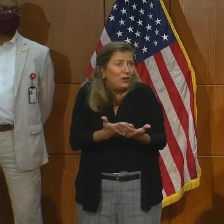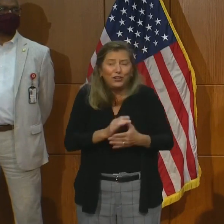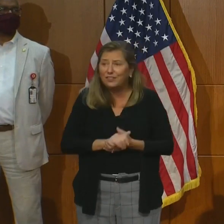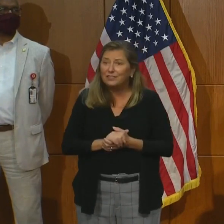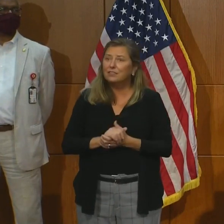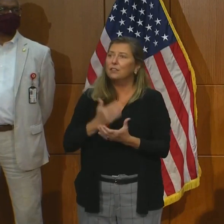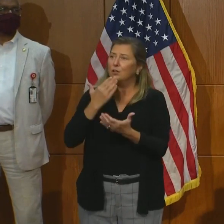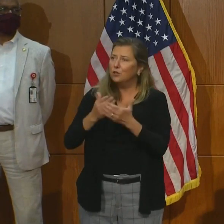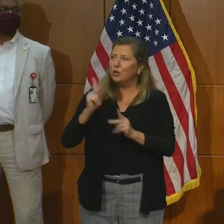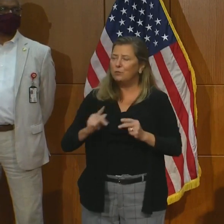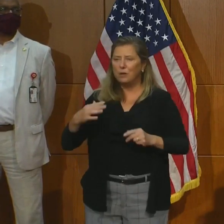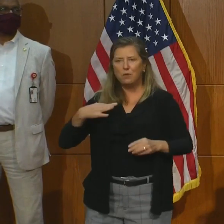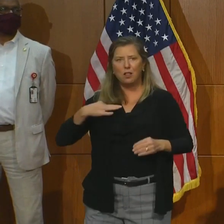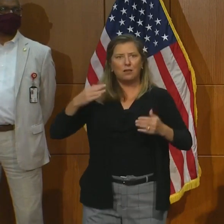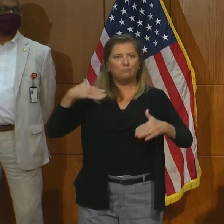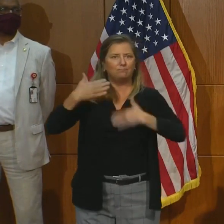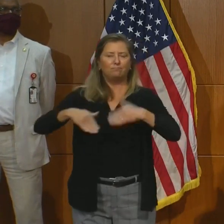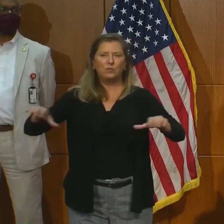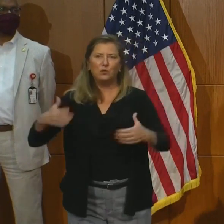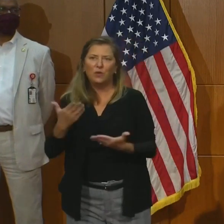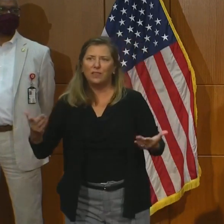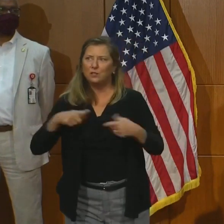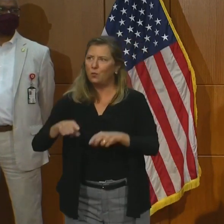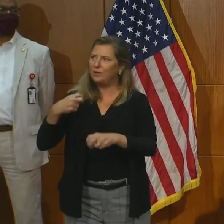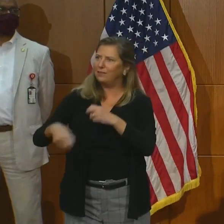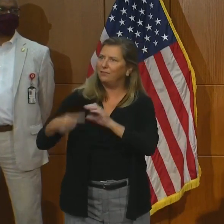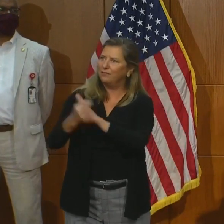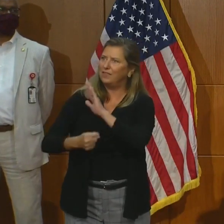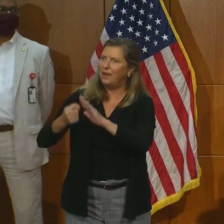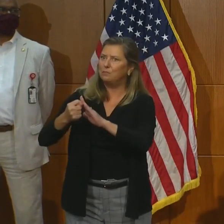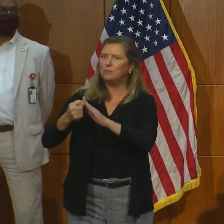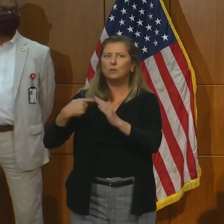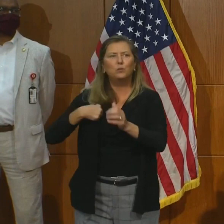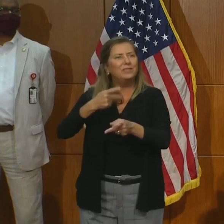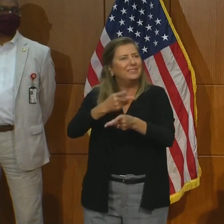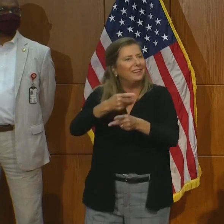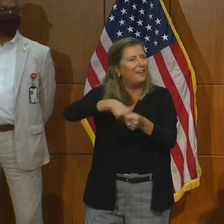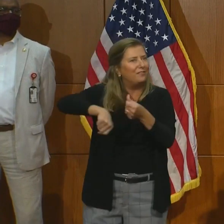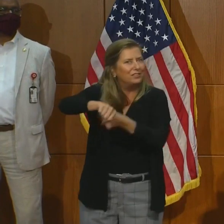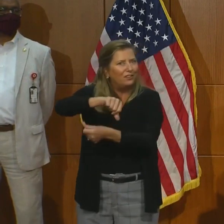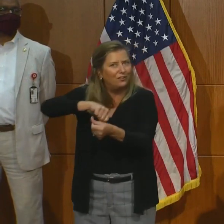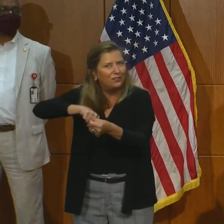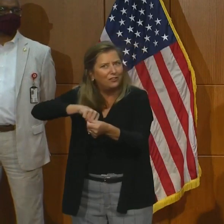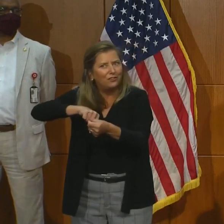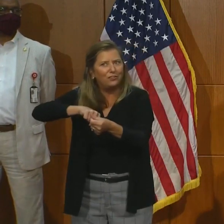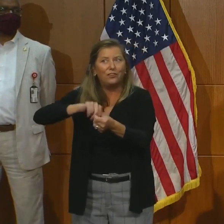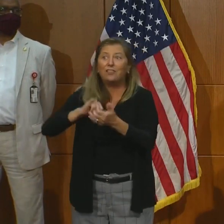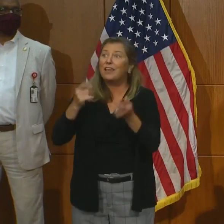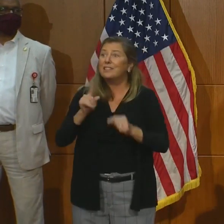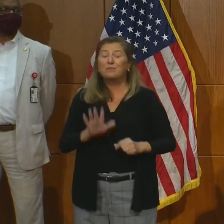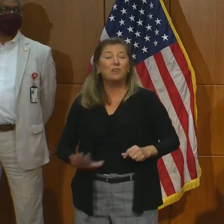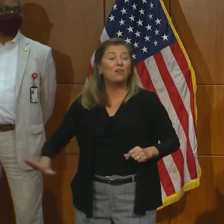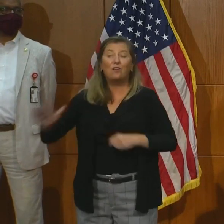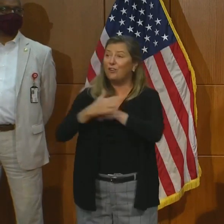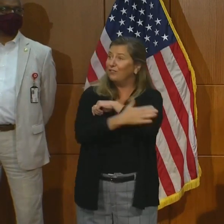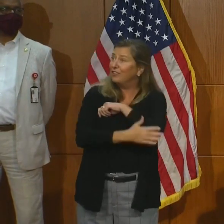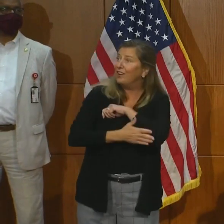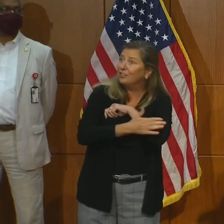STORIES LIKE THIS BECAUSE THEY REMIND US THAT PEOPLE ARE GOOD. AND GOOD PEOPLE STEP UP AND